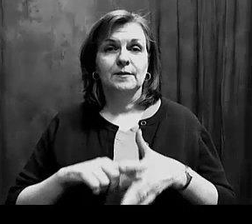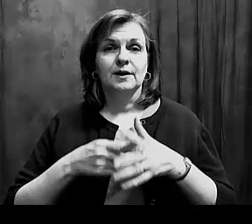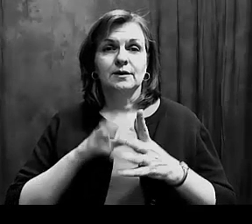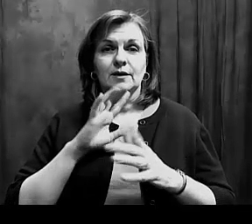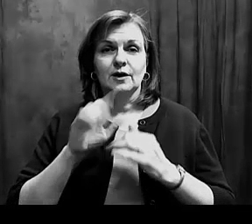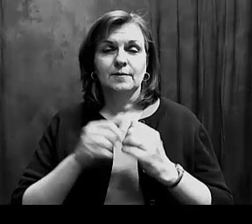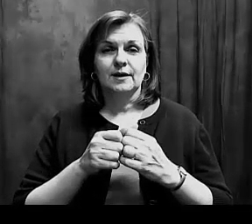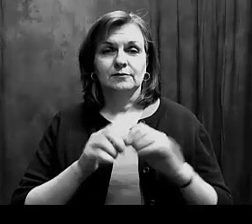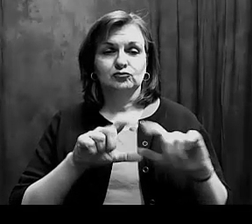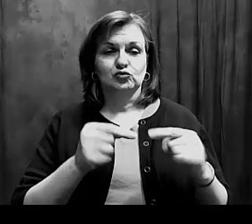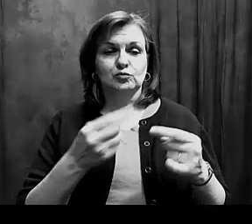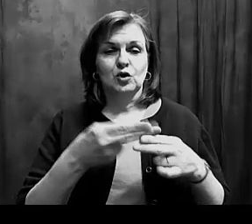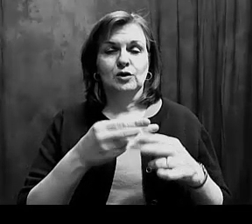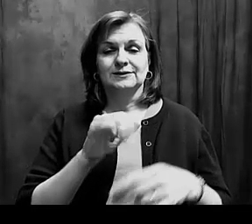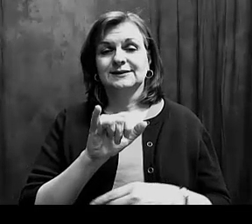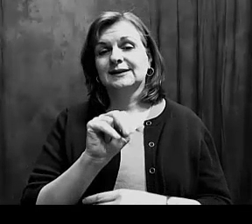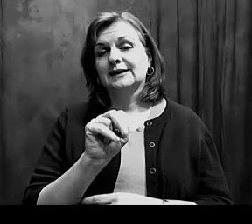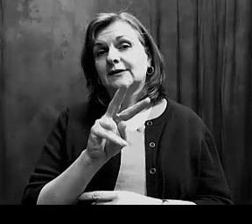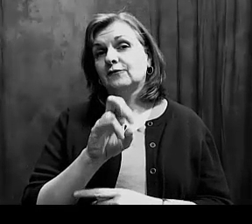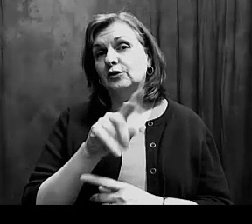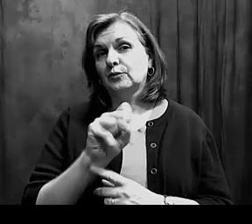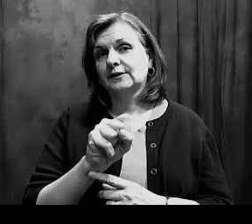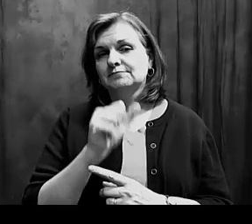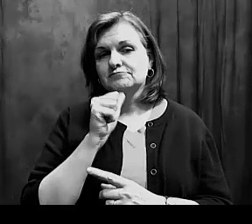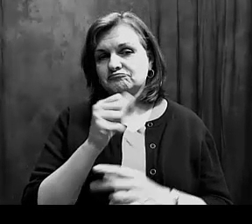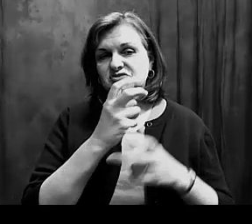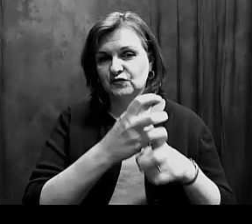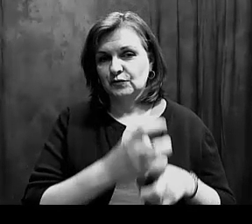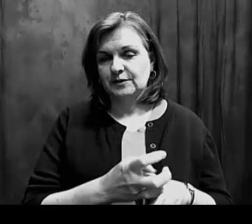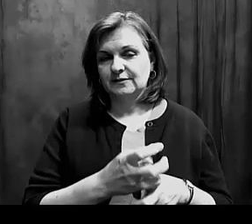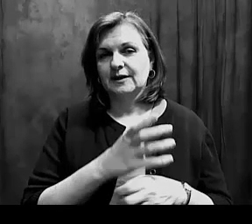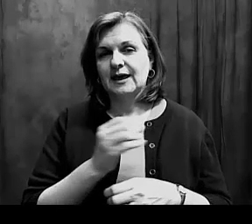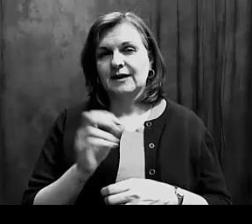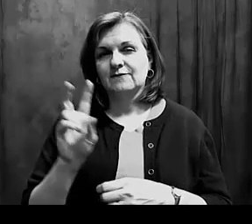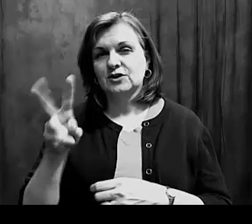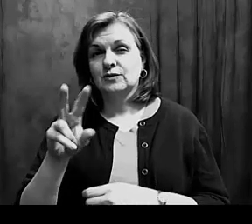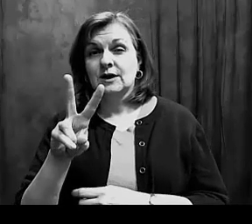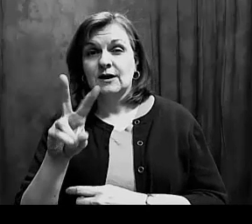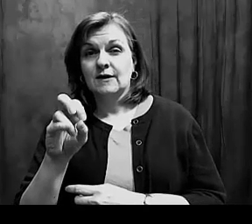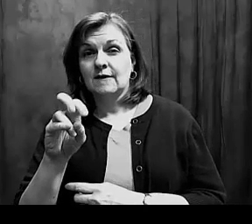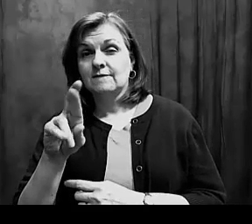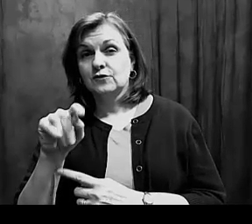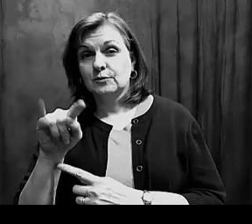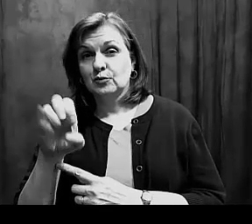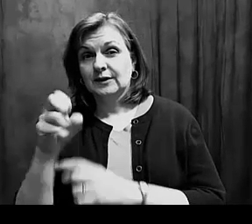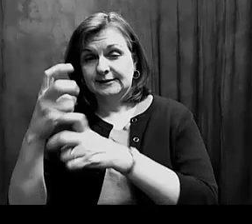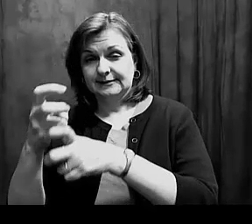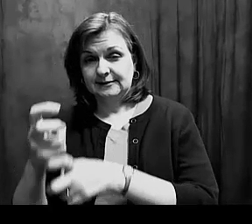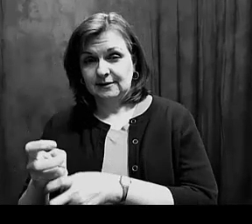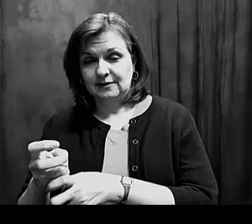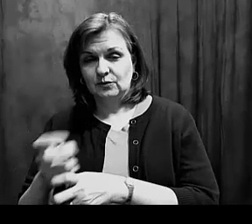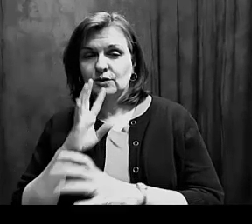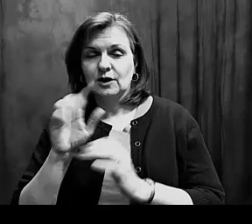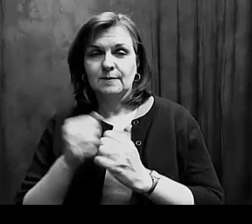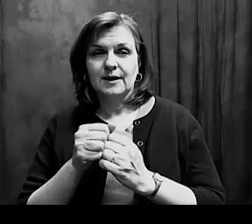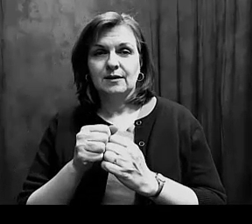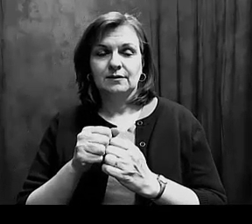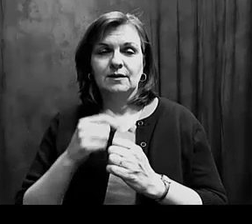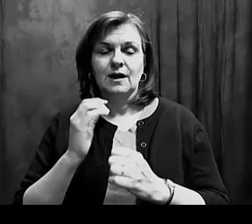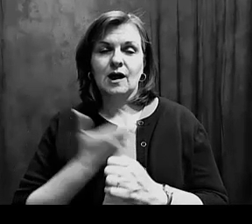As we begin to discuss invertebrates and vertebrates eventually we're going to keep referring back to our phylogenetic tree